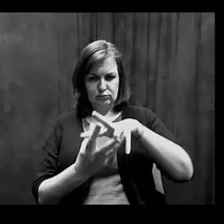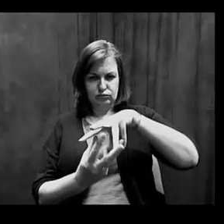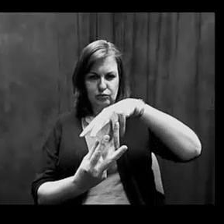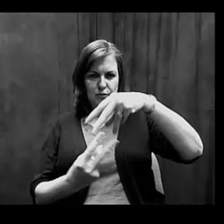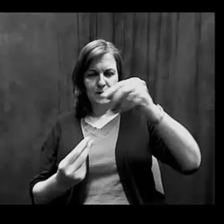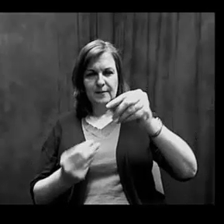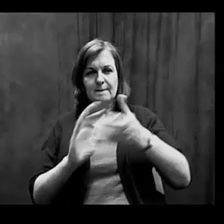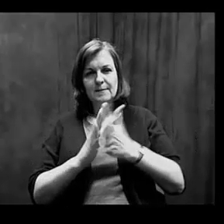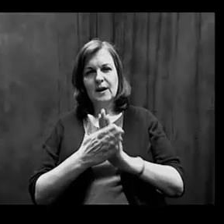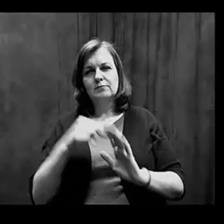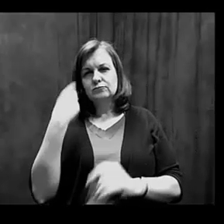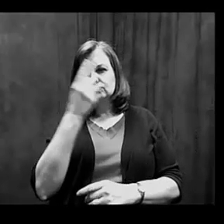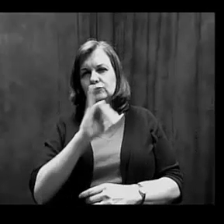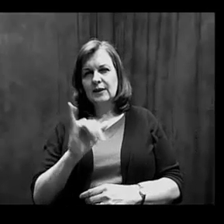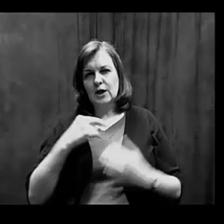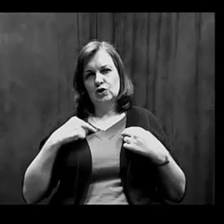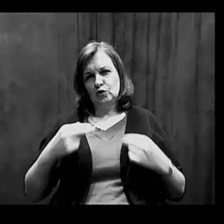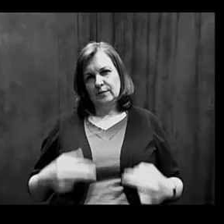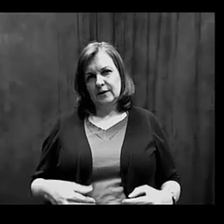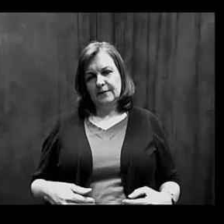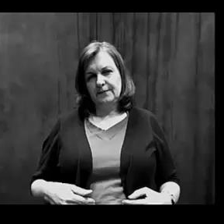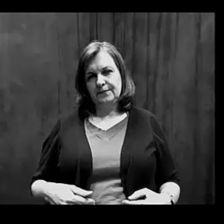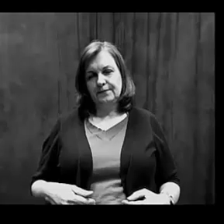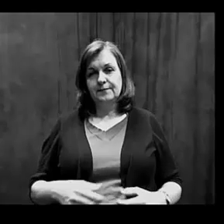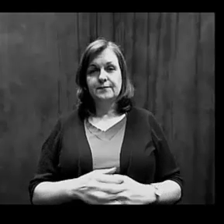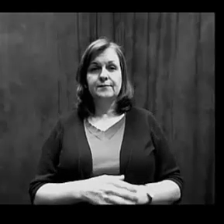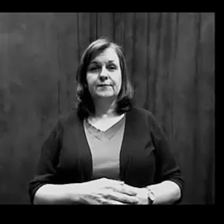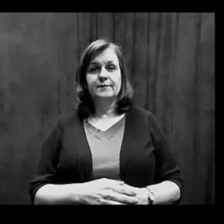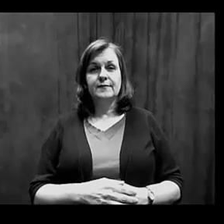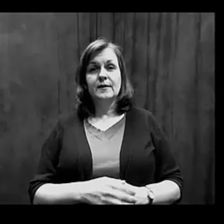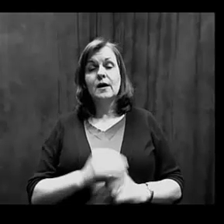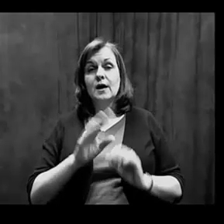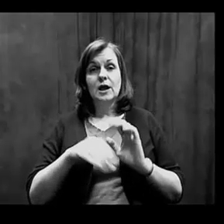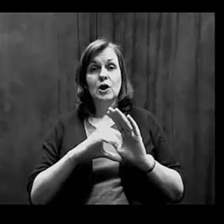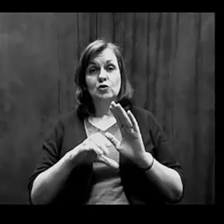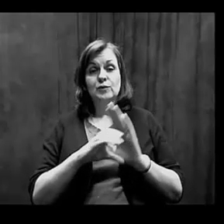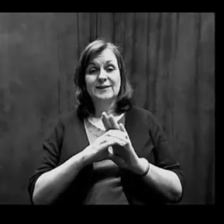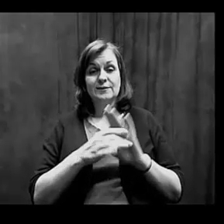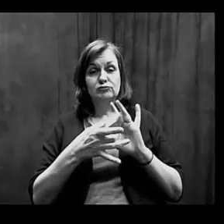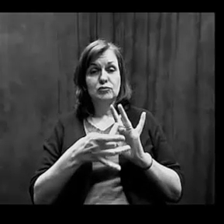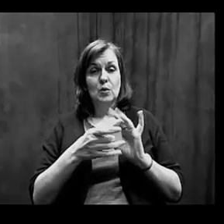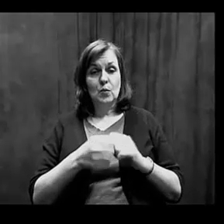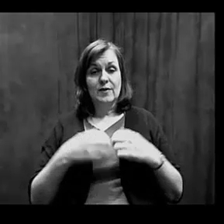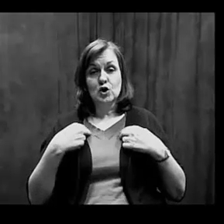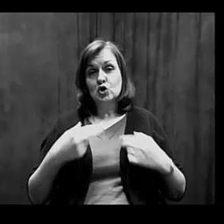and make it look human so characteristics that we're